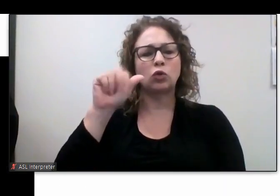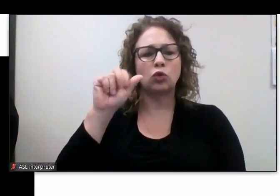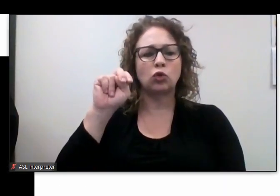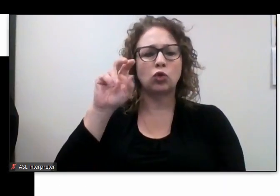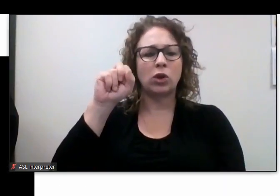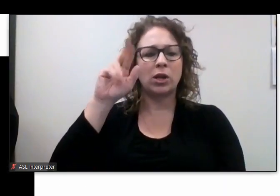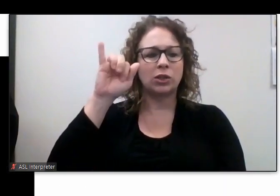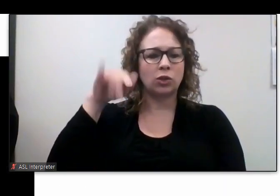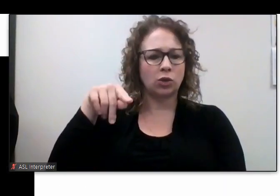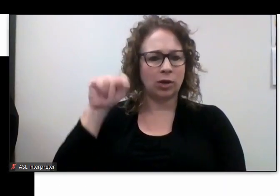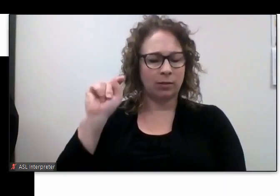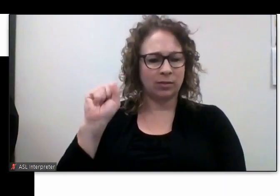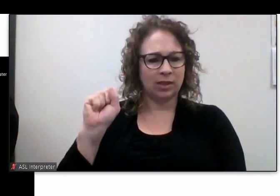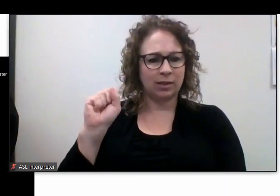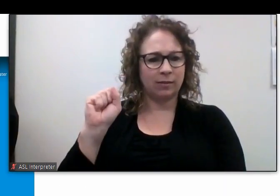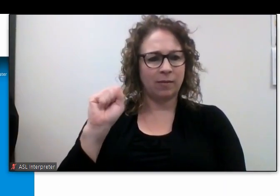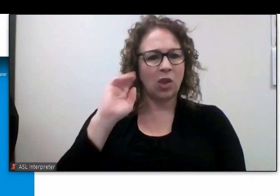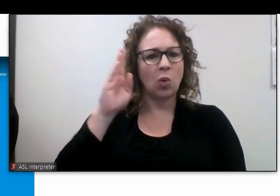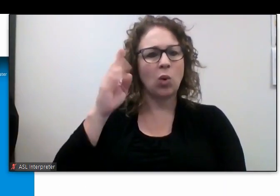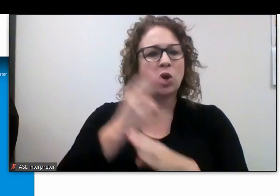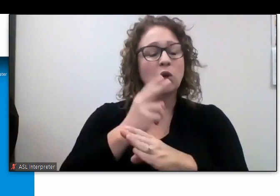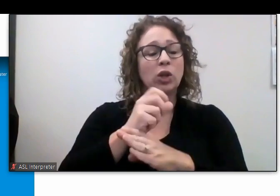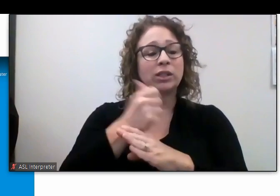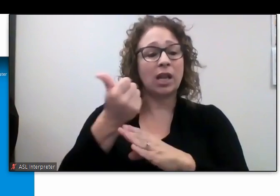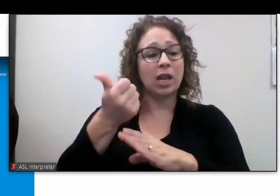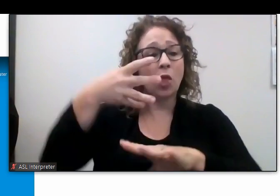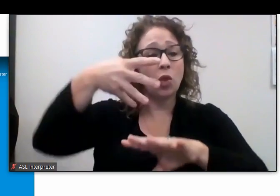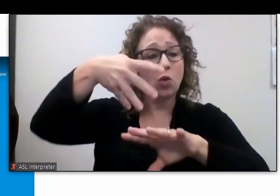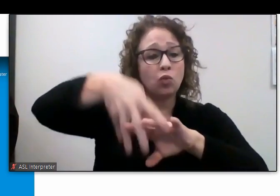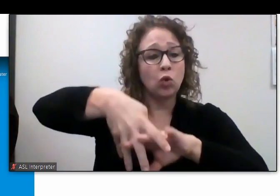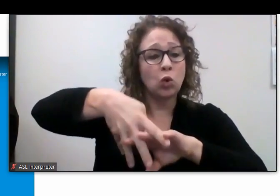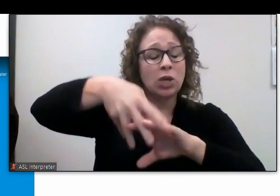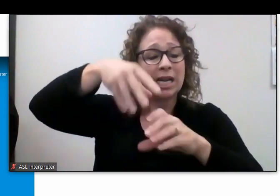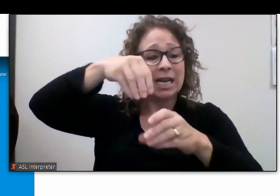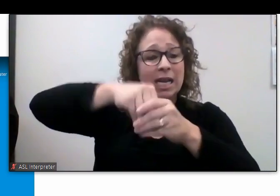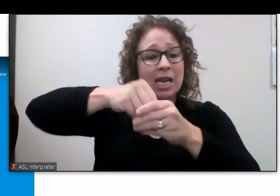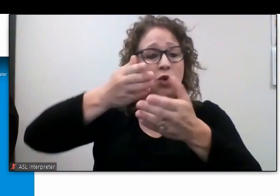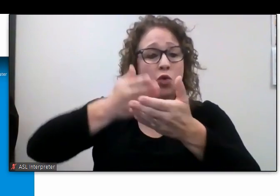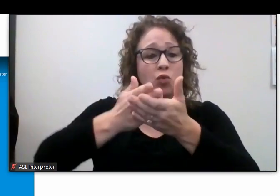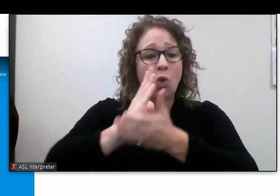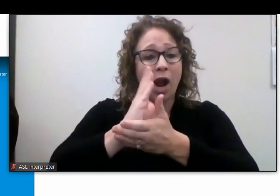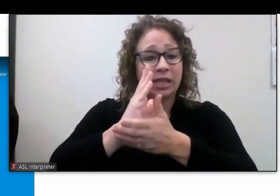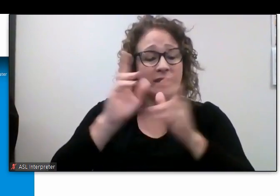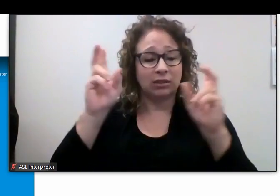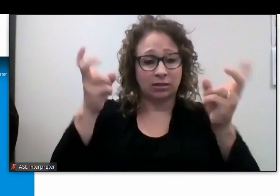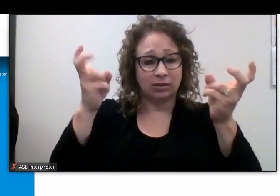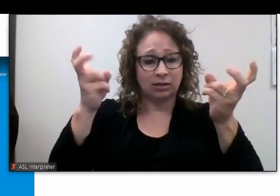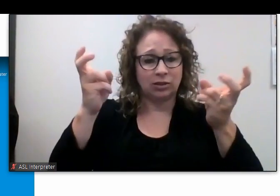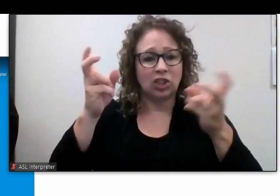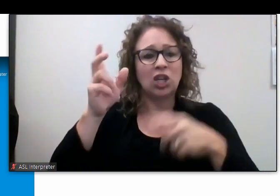We're gonna use another Rooted in Rights video, "Transcripts in a Snap."